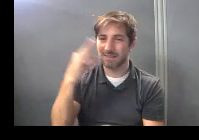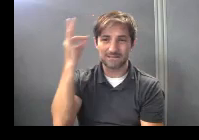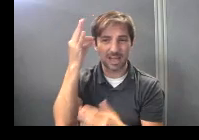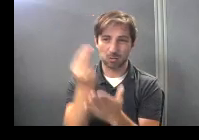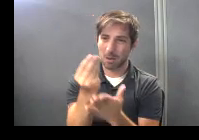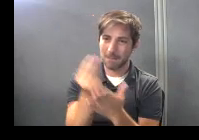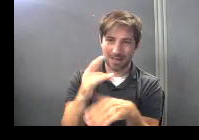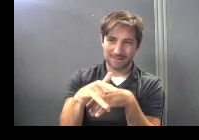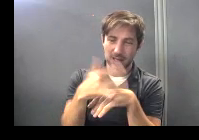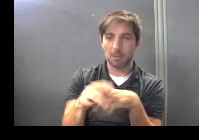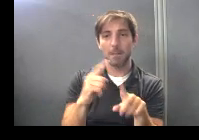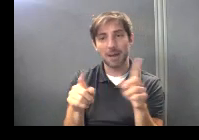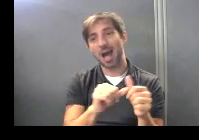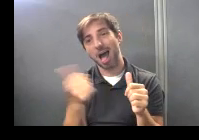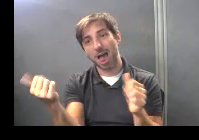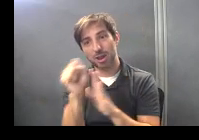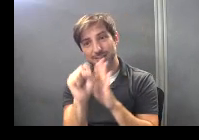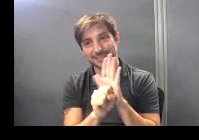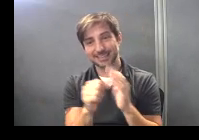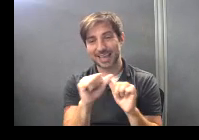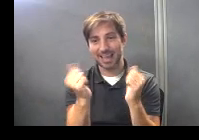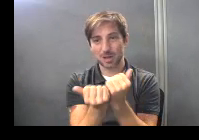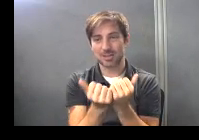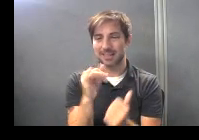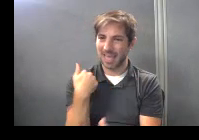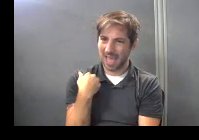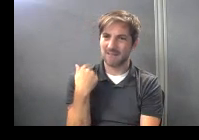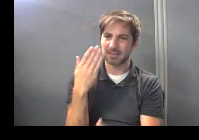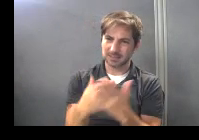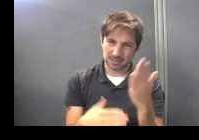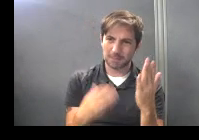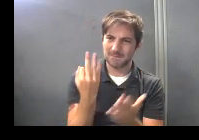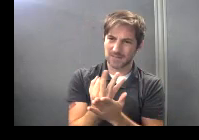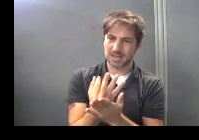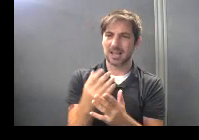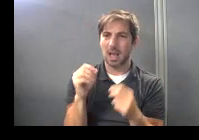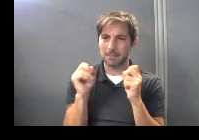THERE MIGHT BE OTHER STATE AGENCIES THAT HAVE FUNDING OPPORTUNITIES FOR THEM.